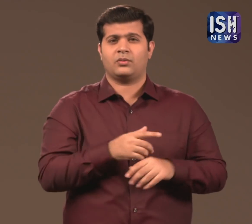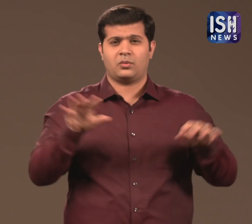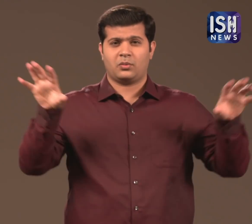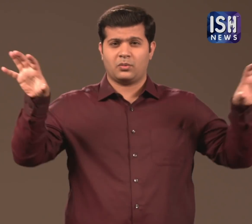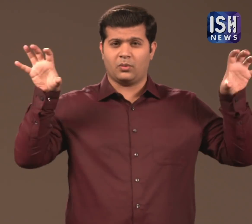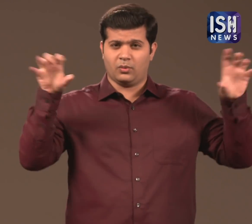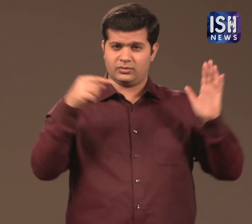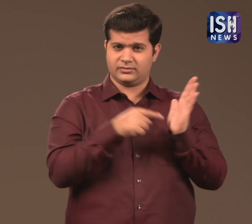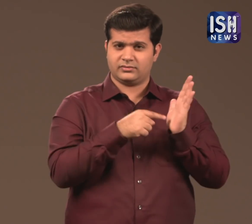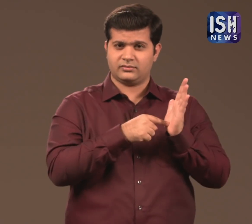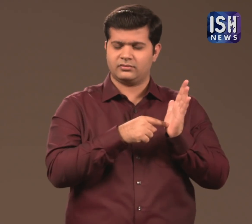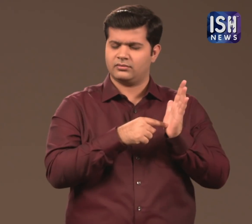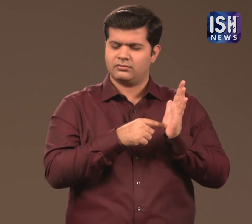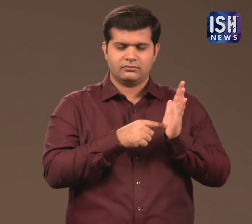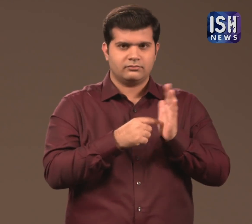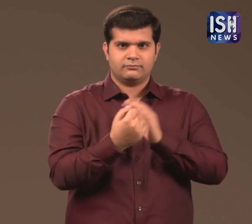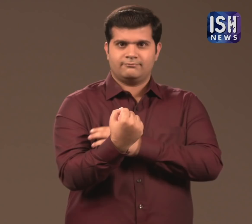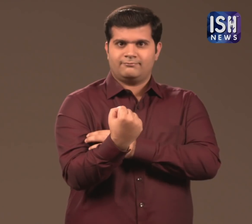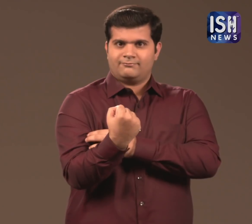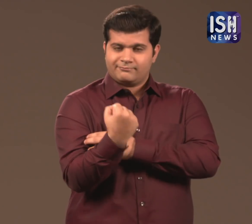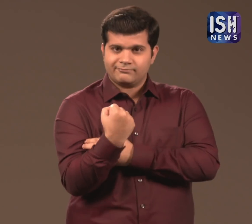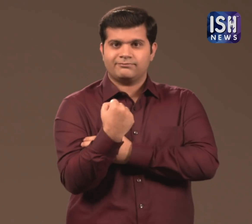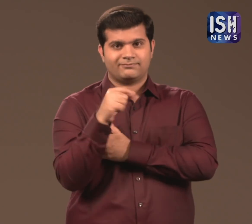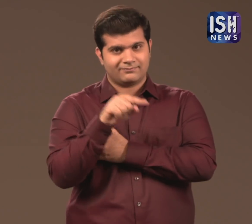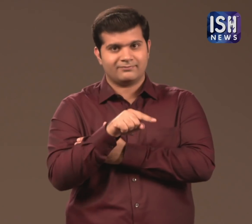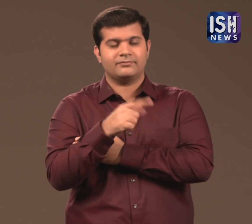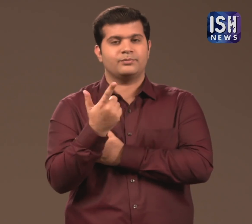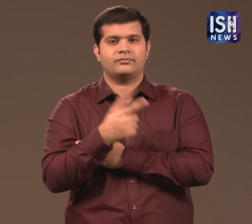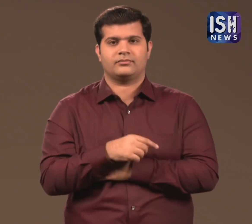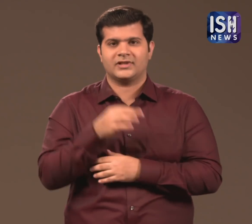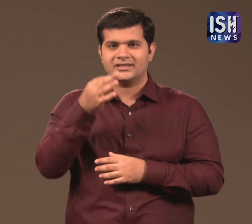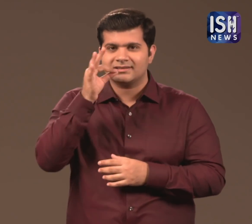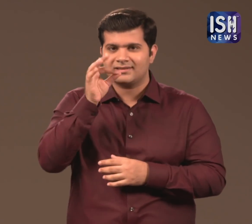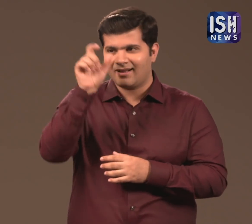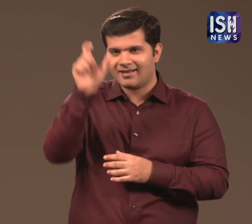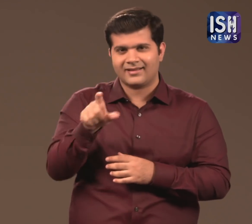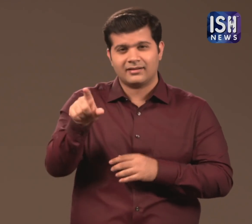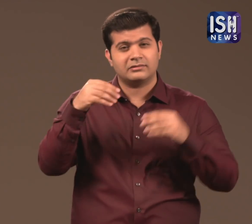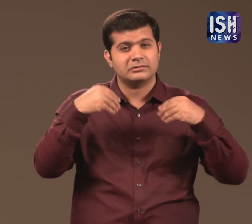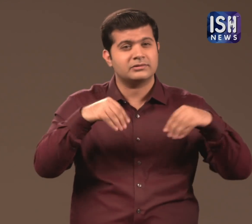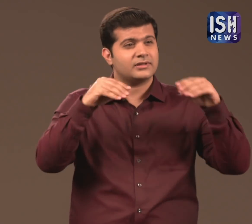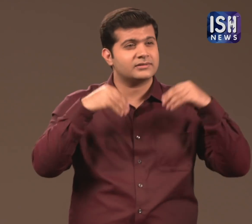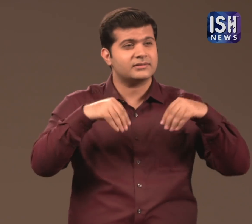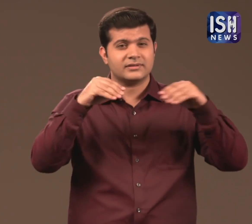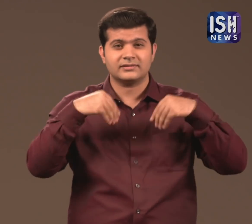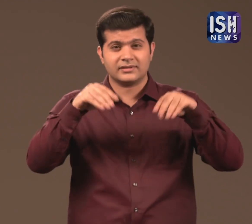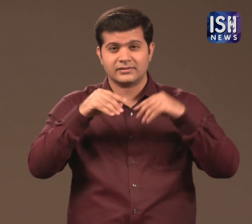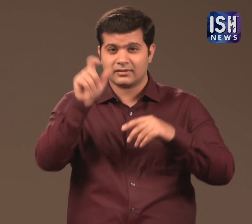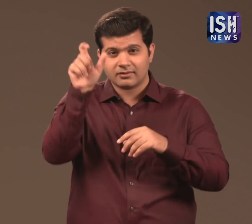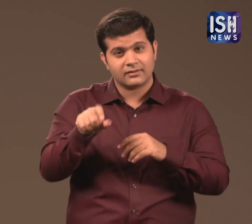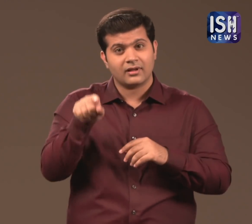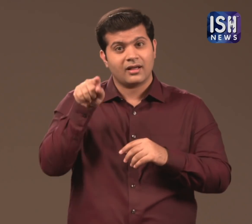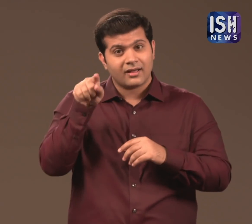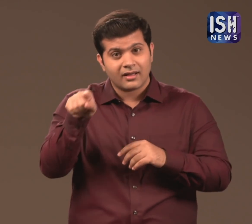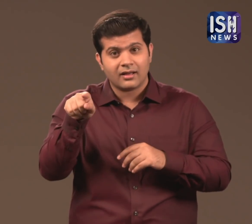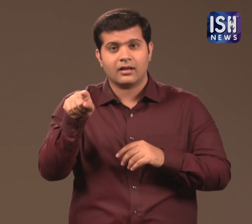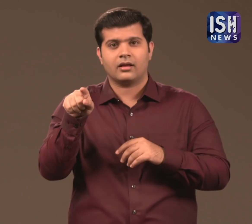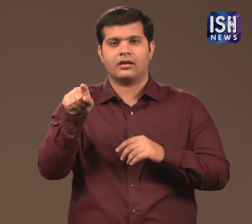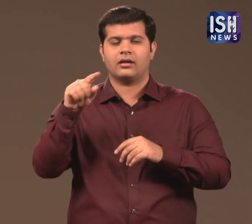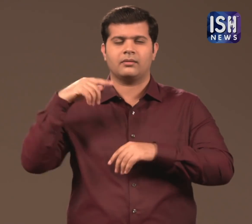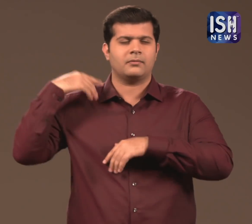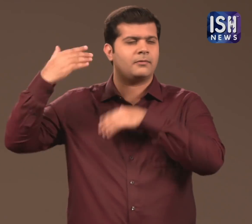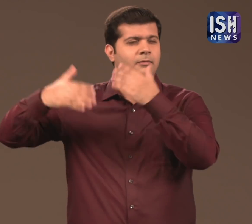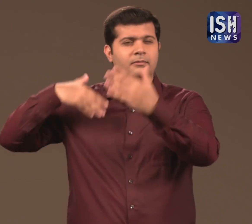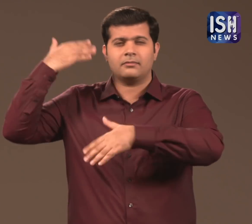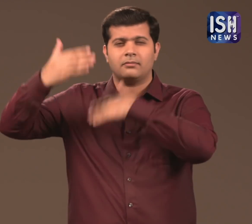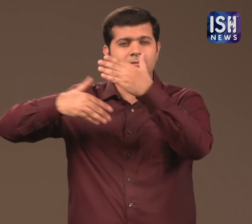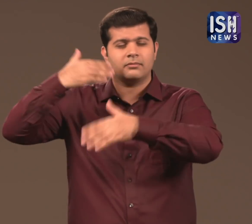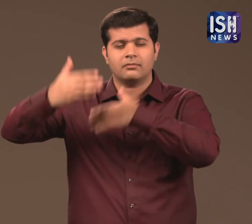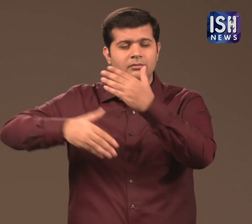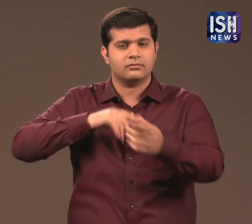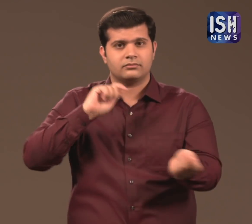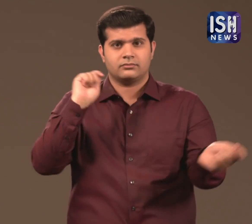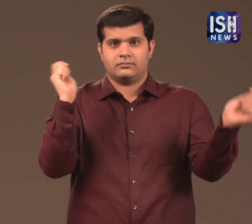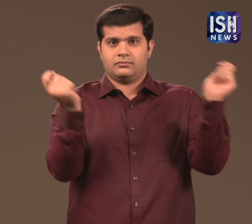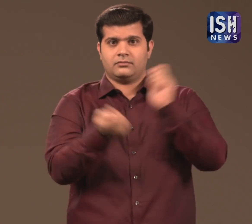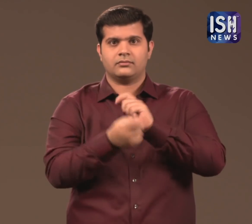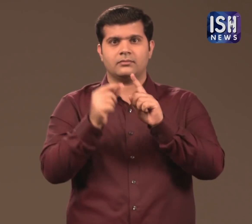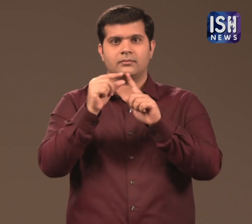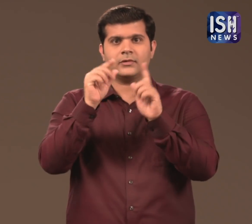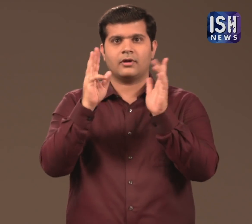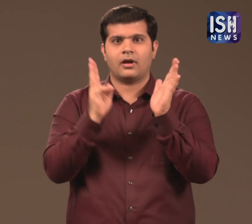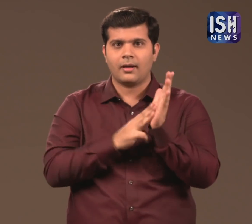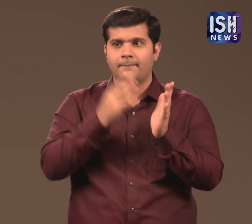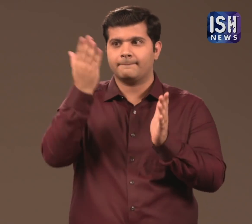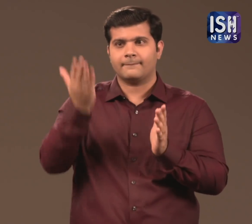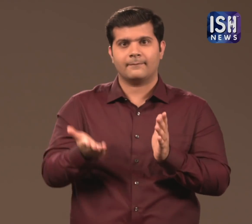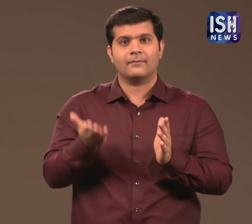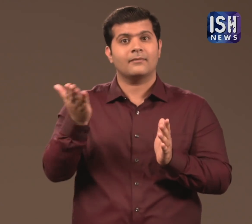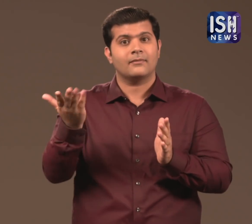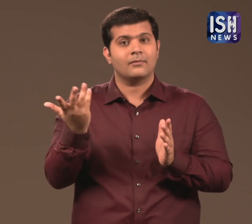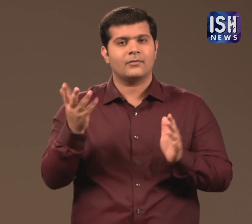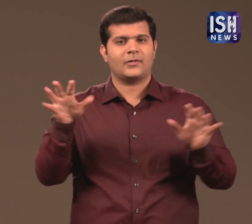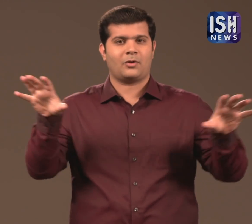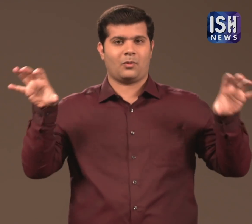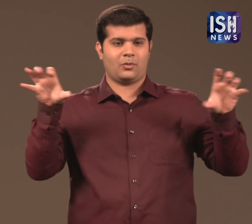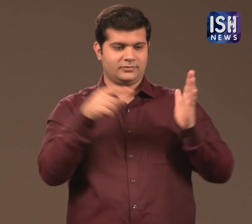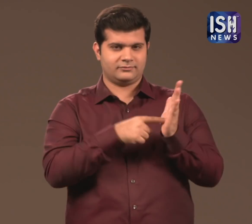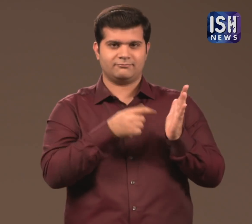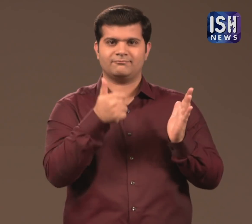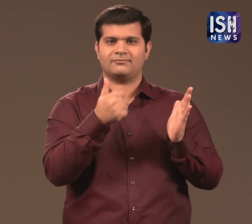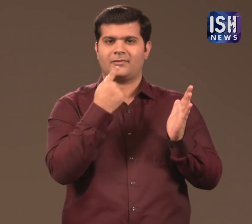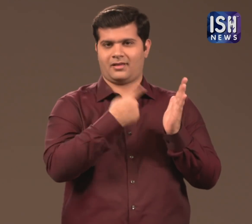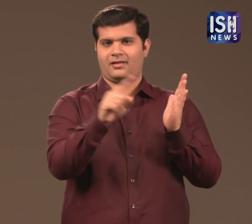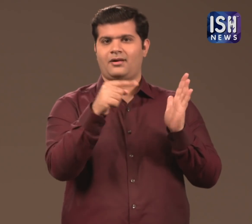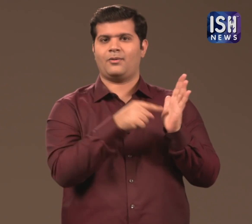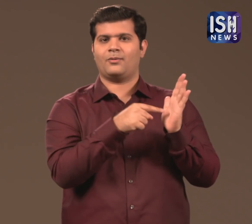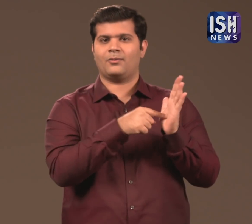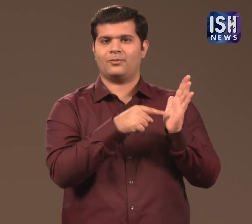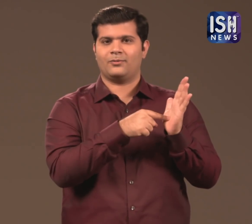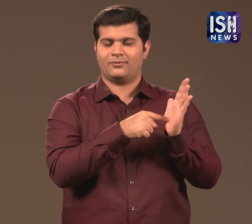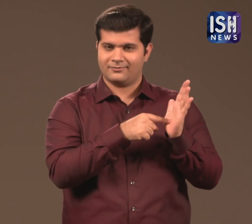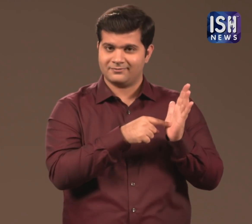because of the strong constitution, today, a tea vendor has become the Prime Minister.